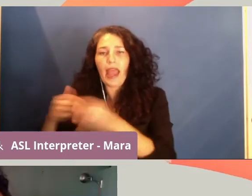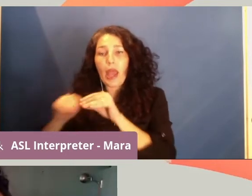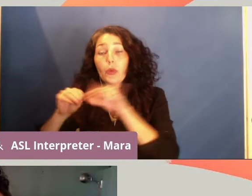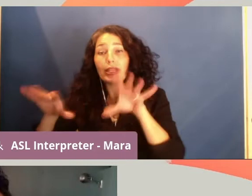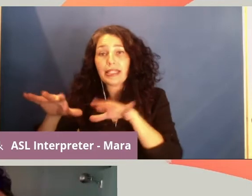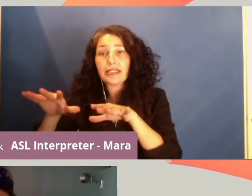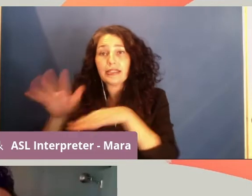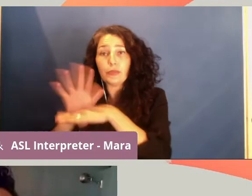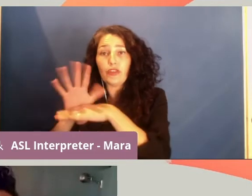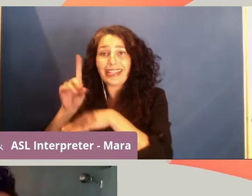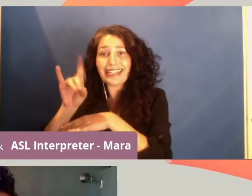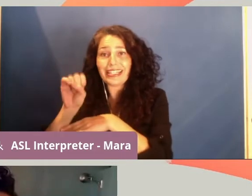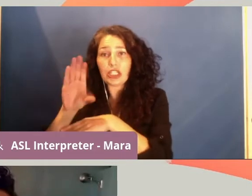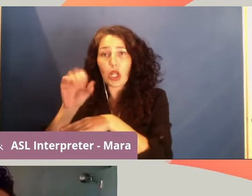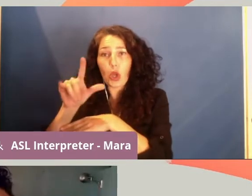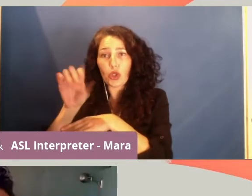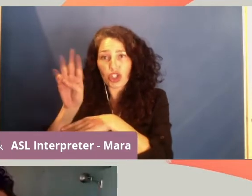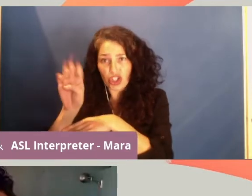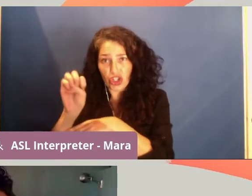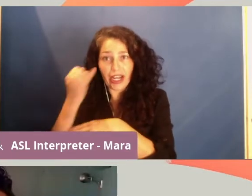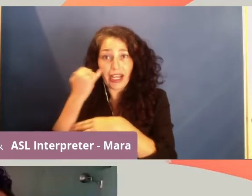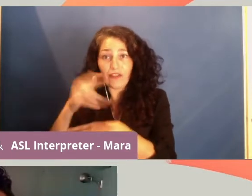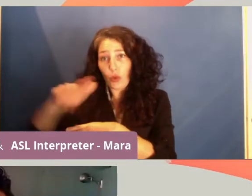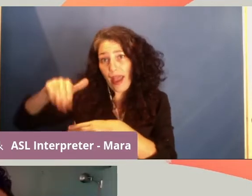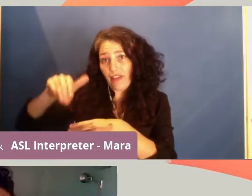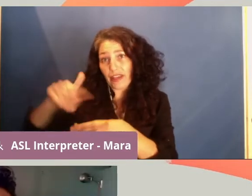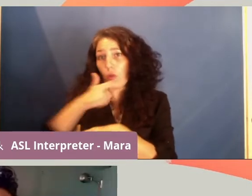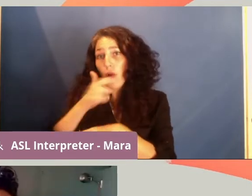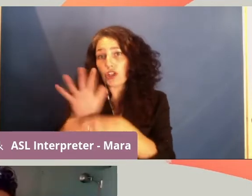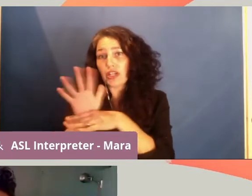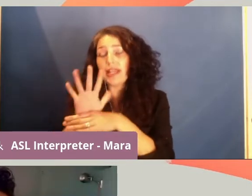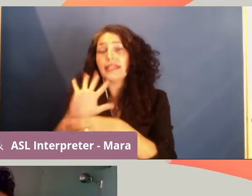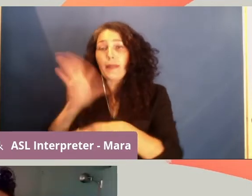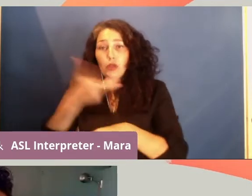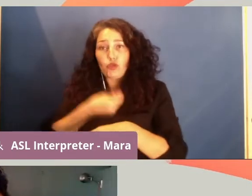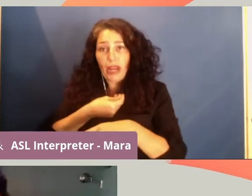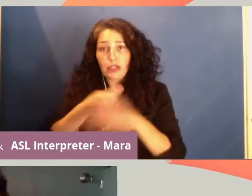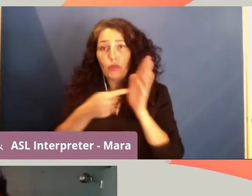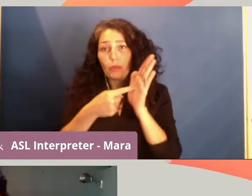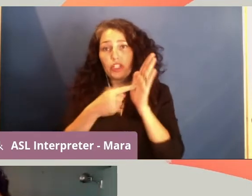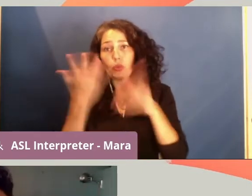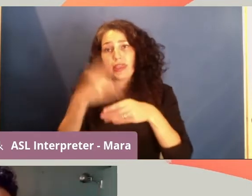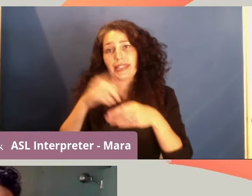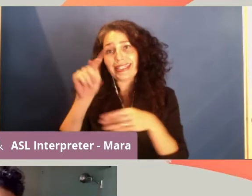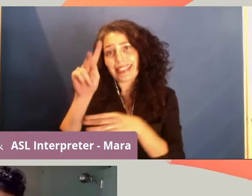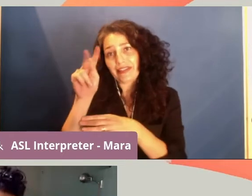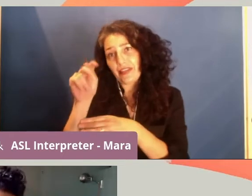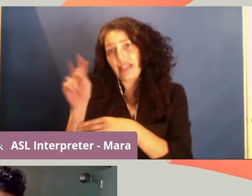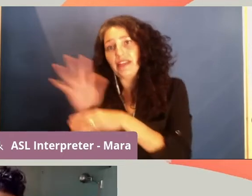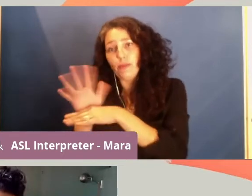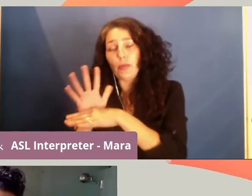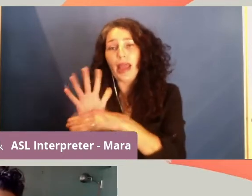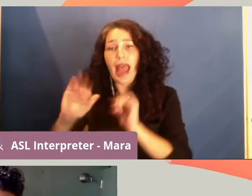And for those of you who haven't seen it, "Disclosure" is about trans representation in film and television, how the representation informs